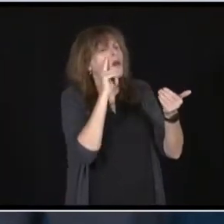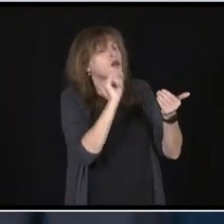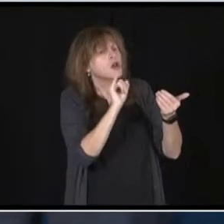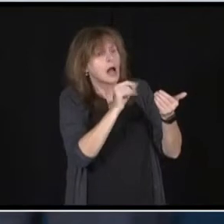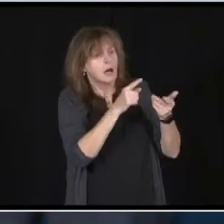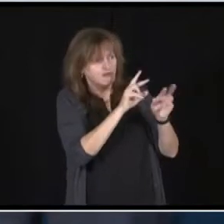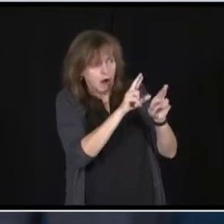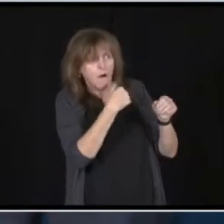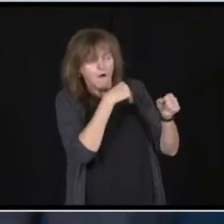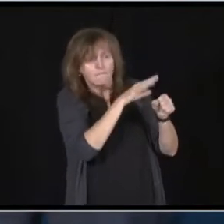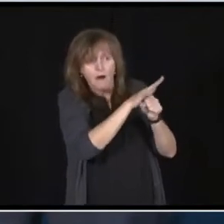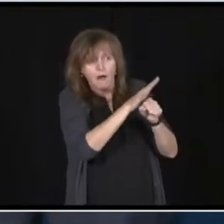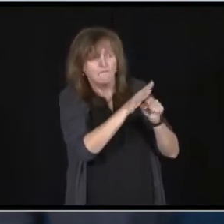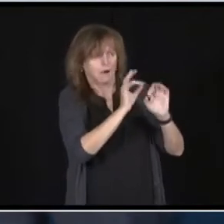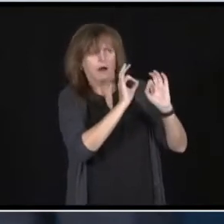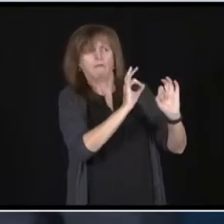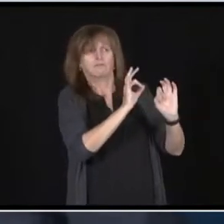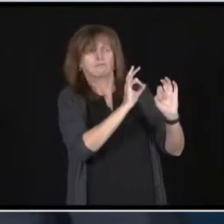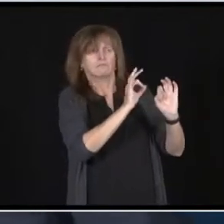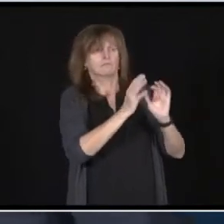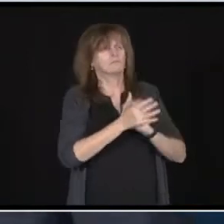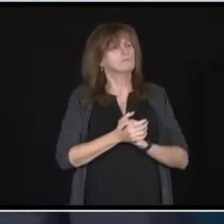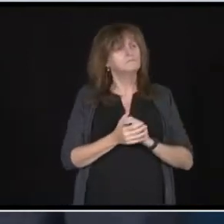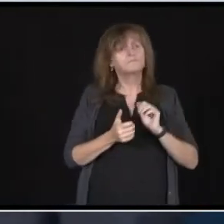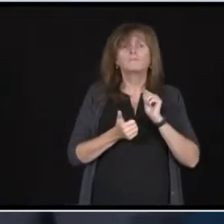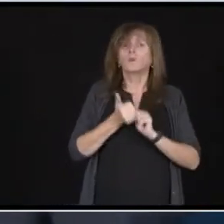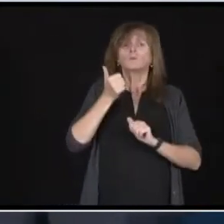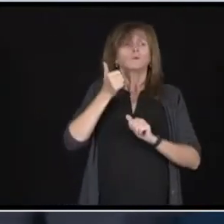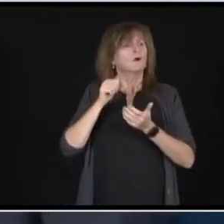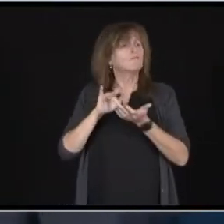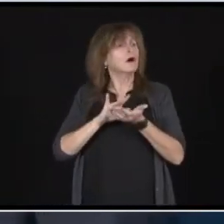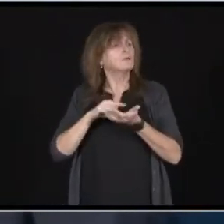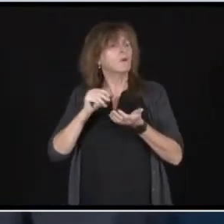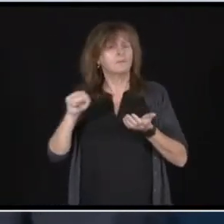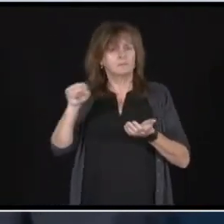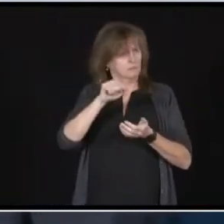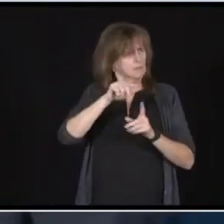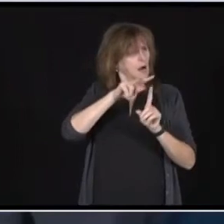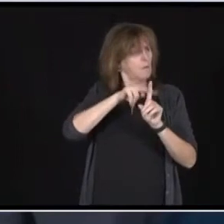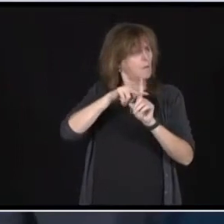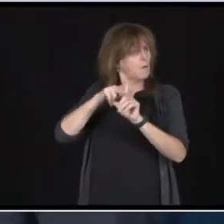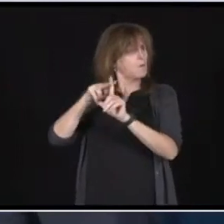practitioner or call ahead to the pharmacy that they attend to go to to receive the shot,